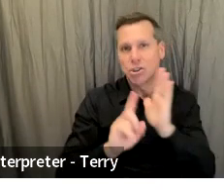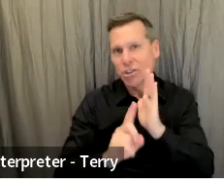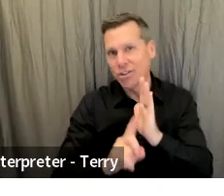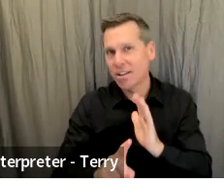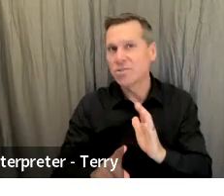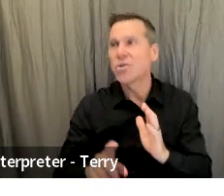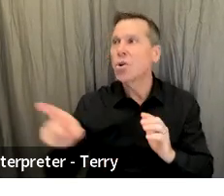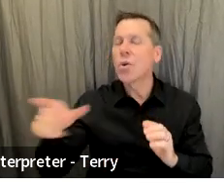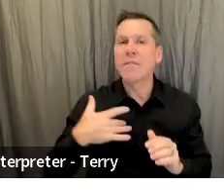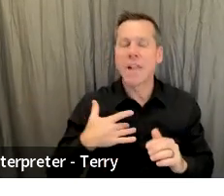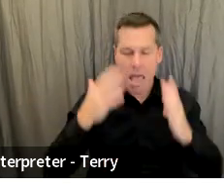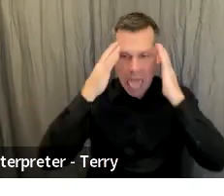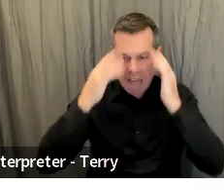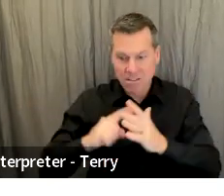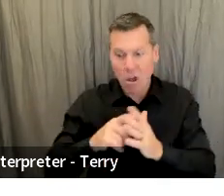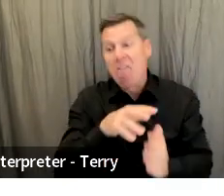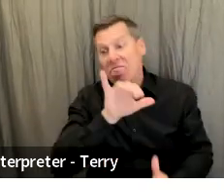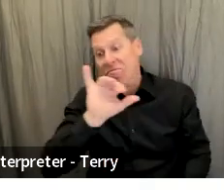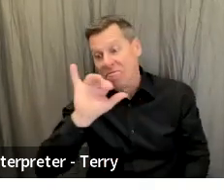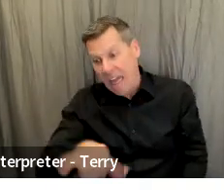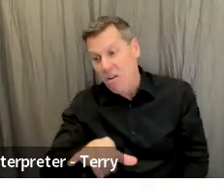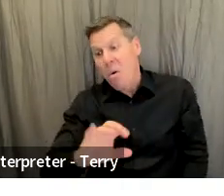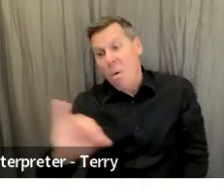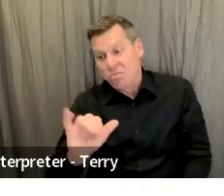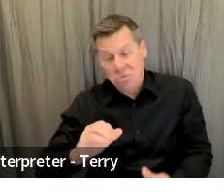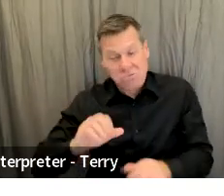So all of that is taken care of. All right.